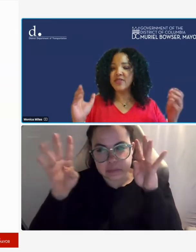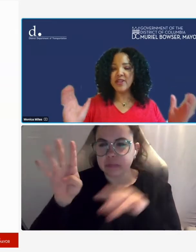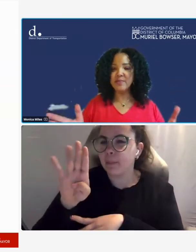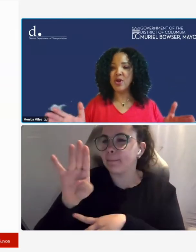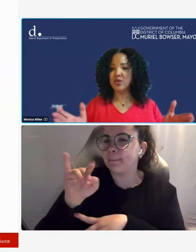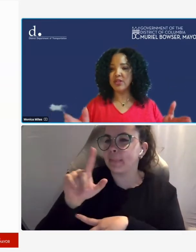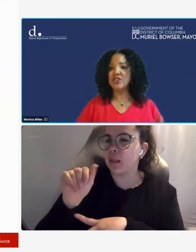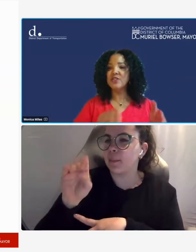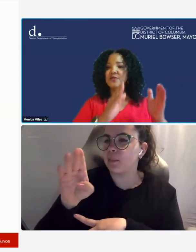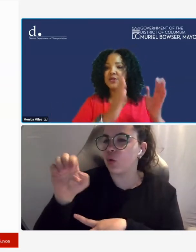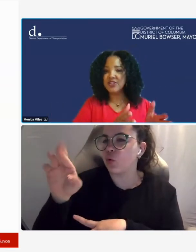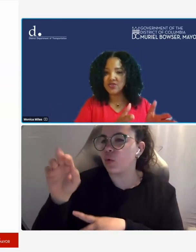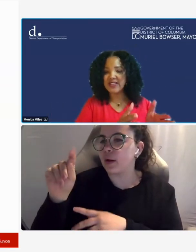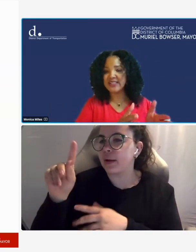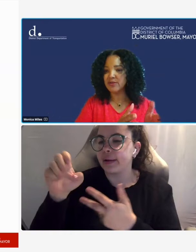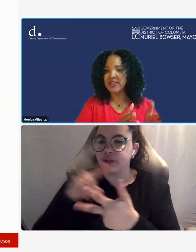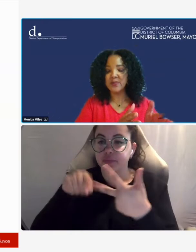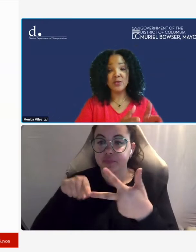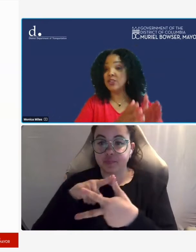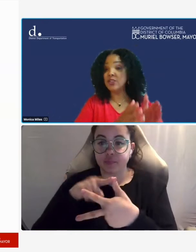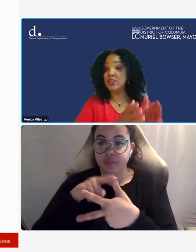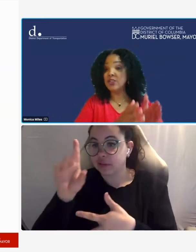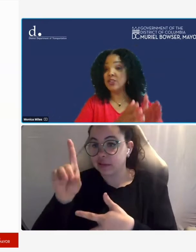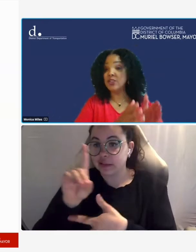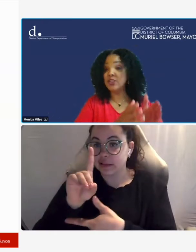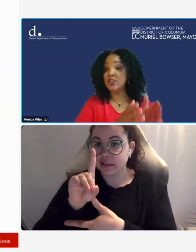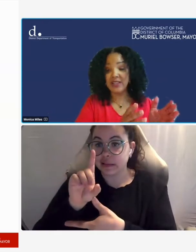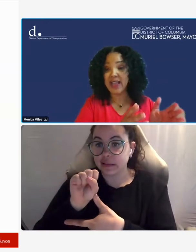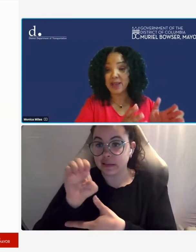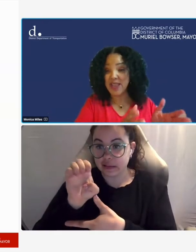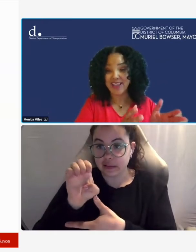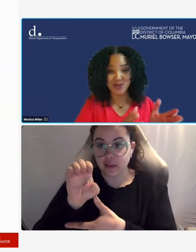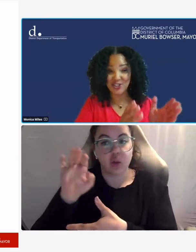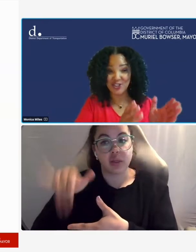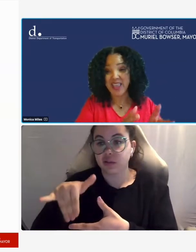components the first is direct salary expense which is purely what the guy makes what joe makes